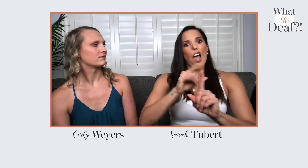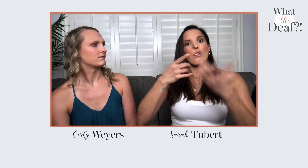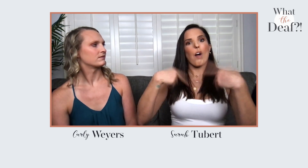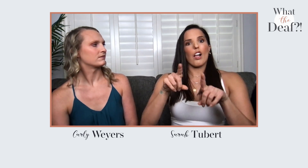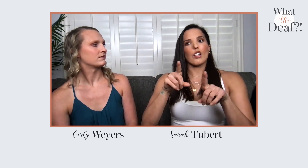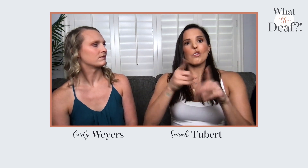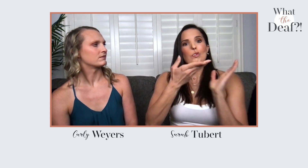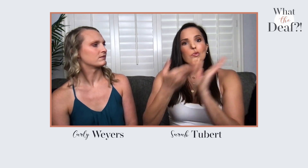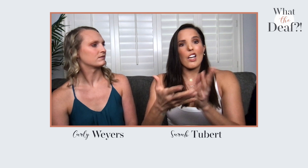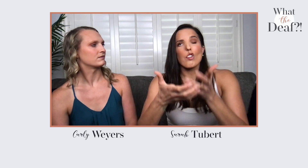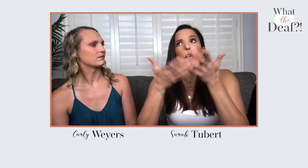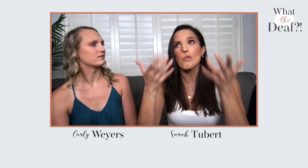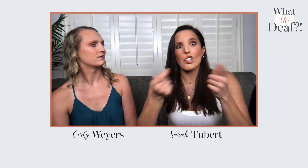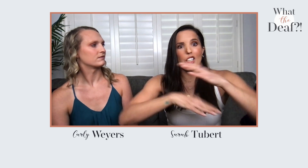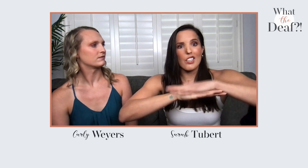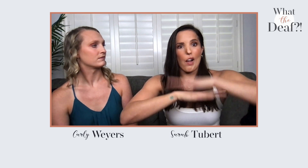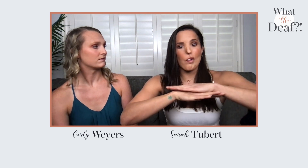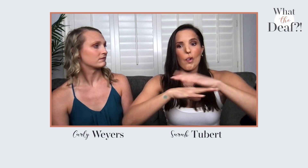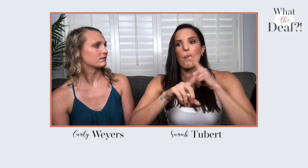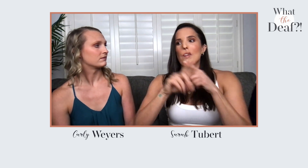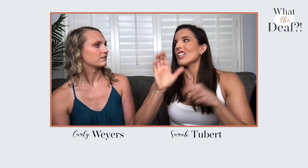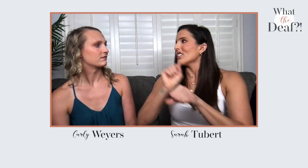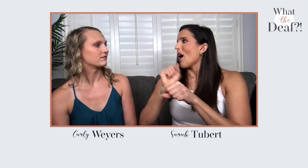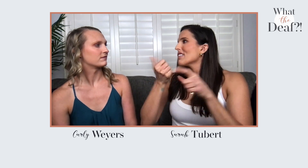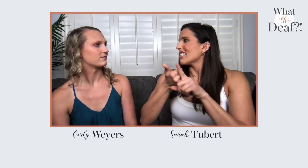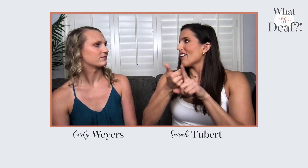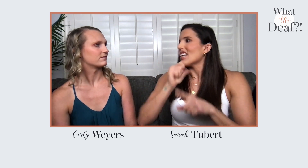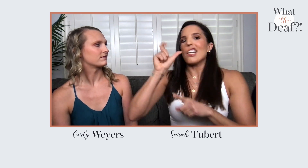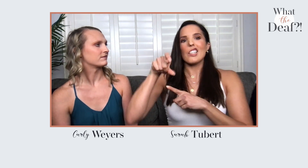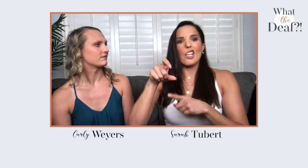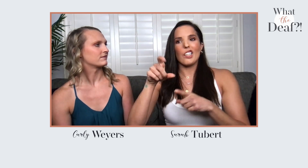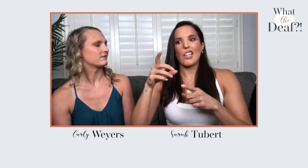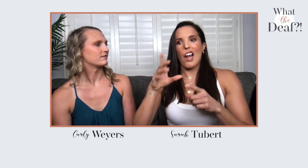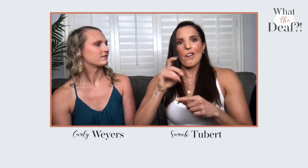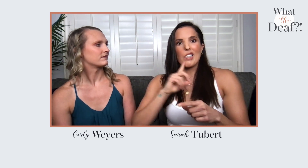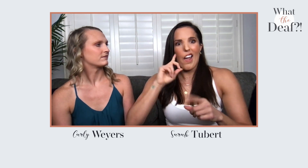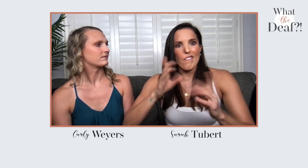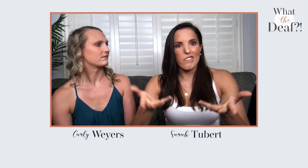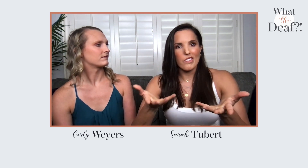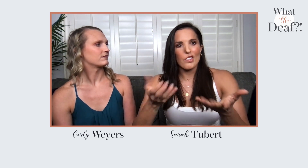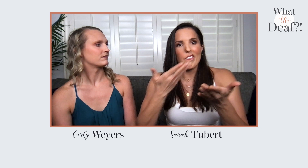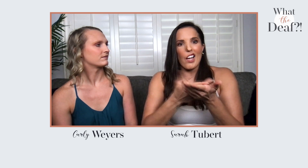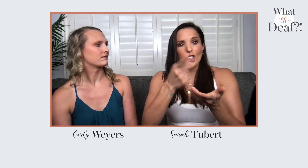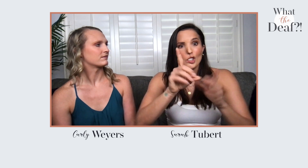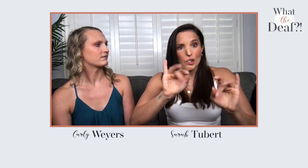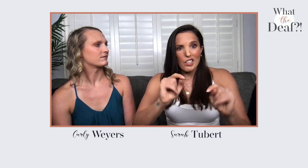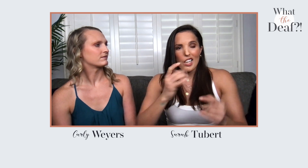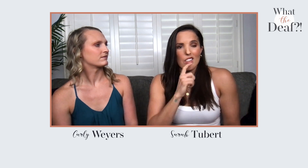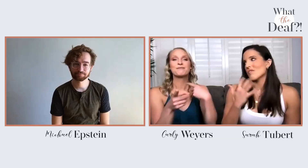While you bring so much to the table, but the job doesn't require you to be deaf. And the fact that you're doing it is amazing.